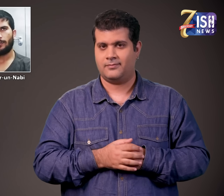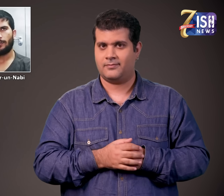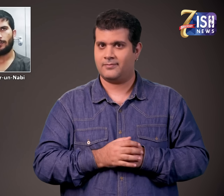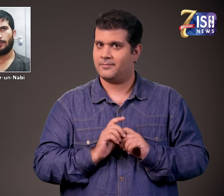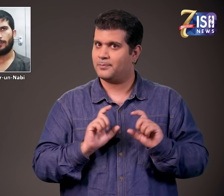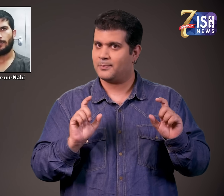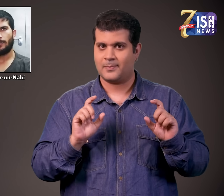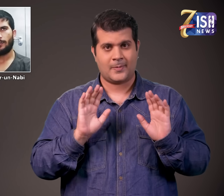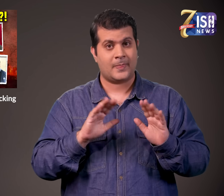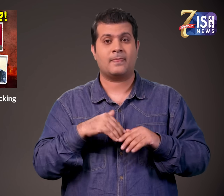Clear!